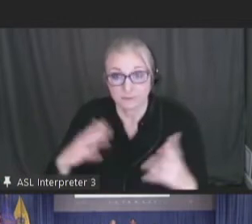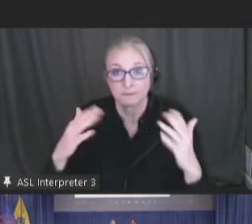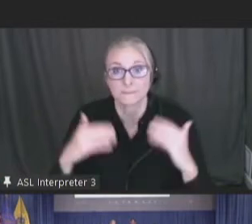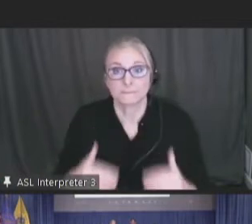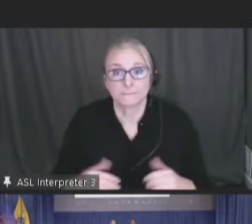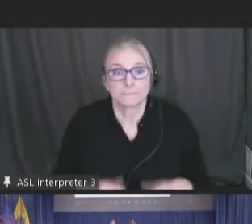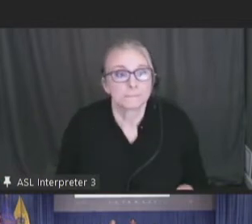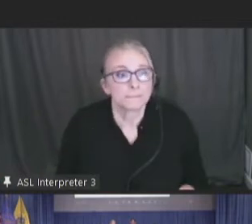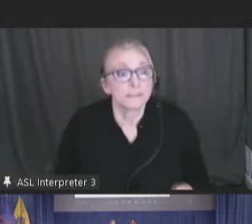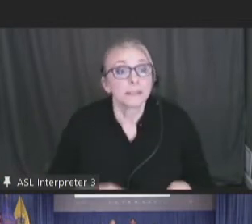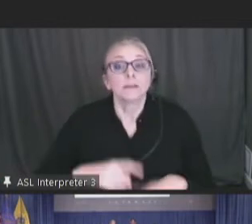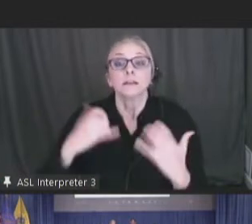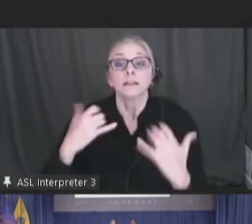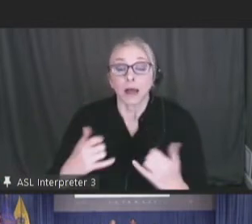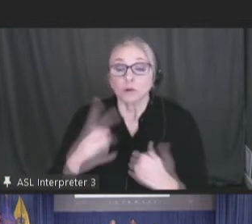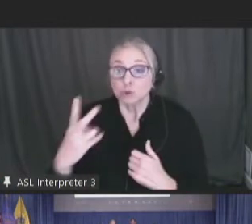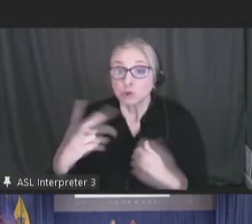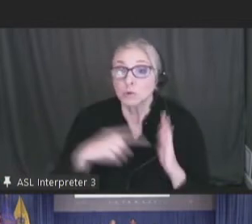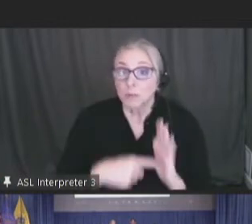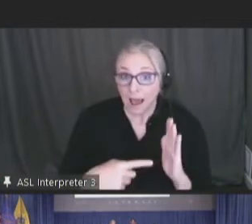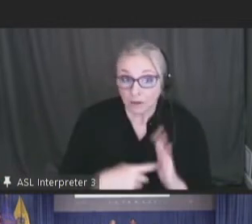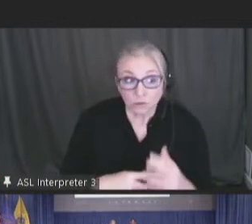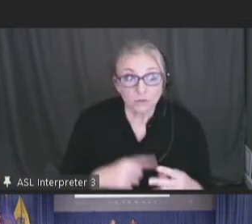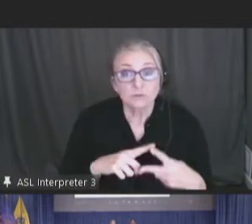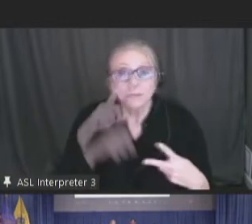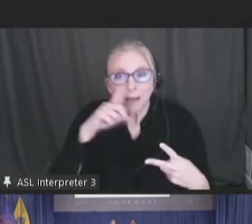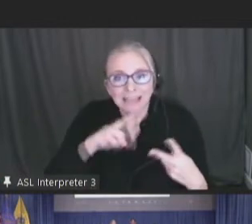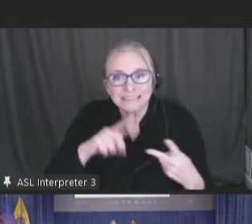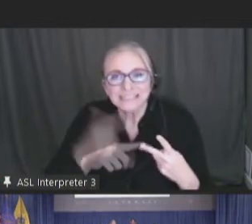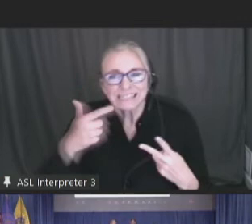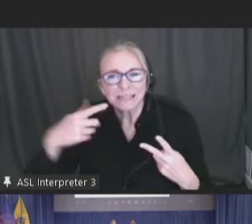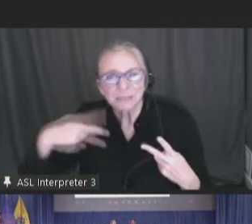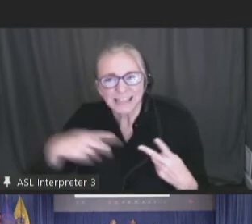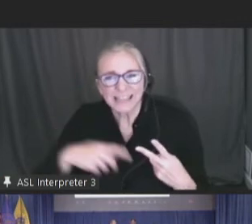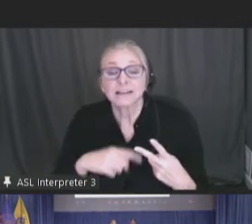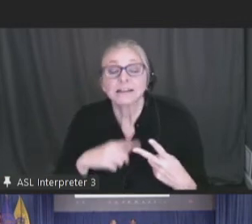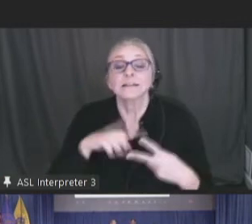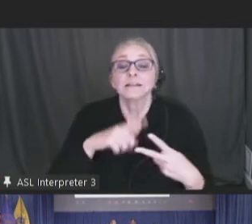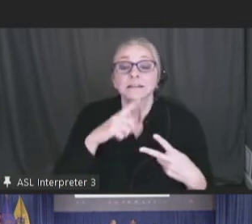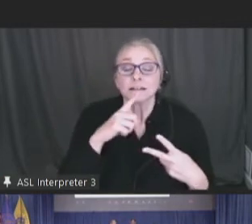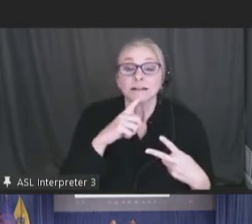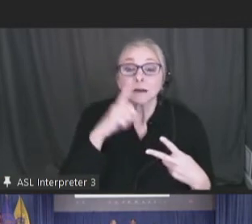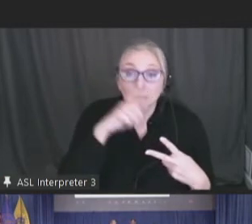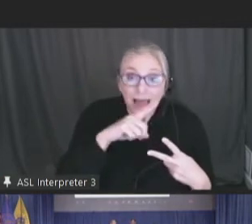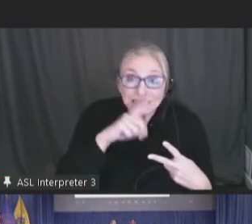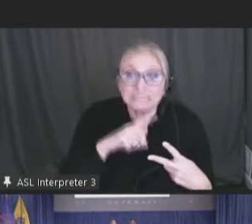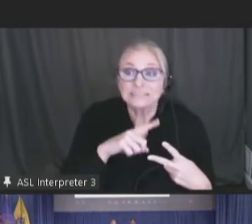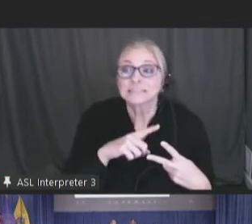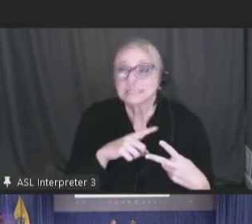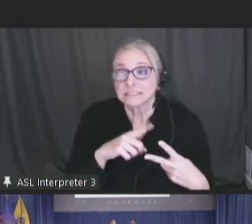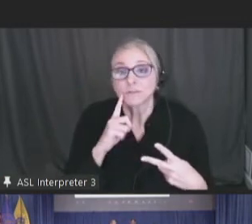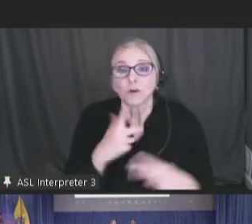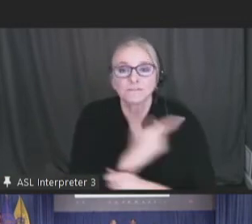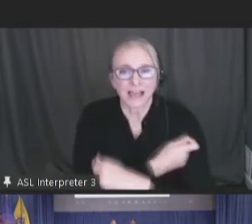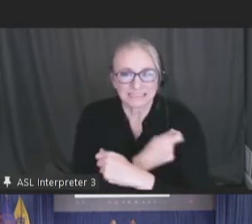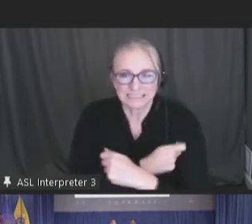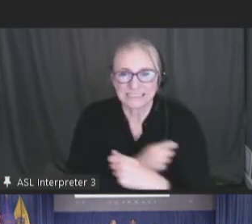Now, we used two models, mice and guinea pigs, mice -- for our vaccine studies. Mice get acute